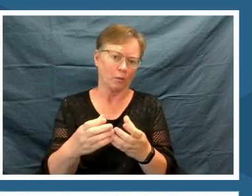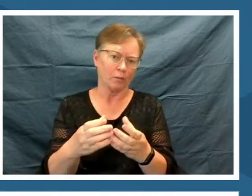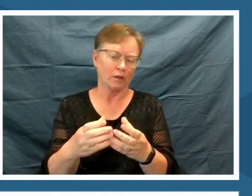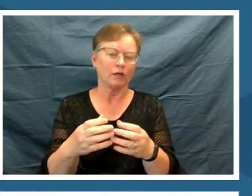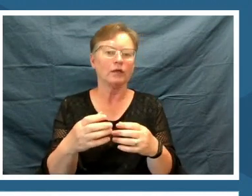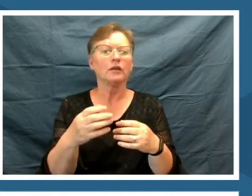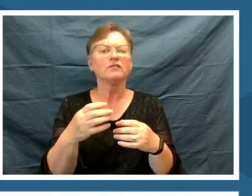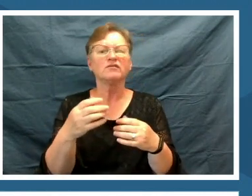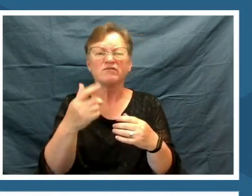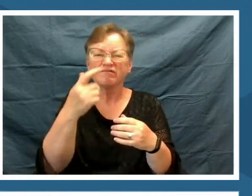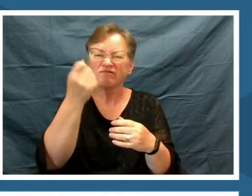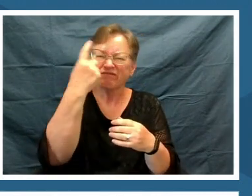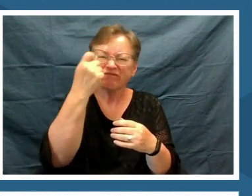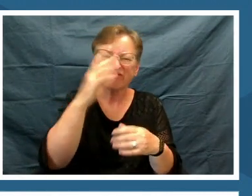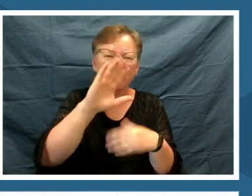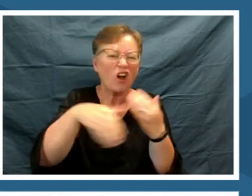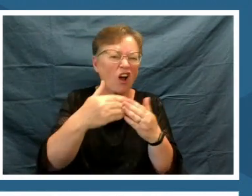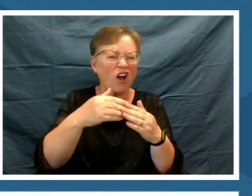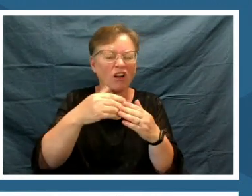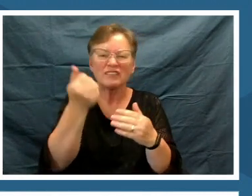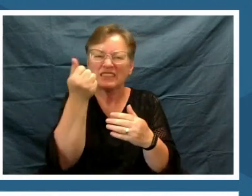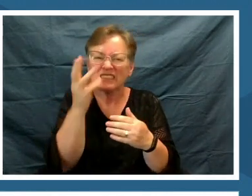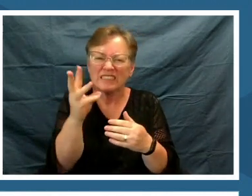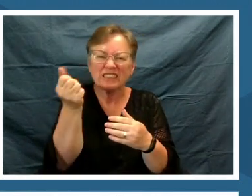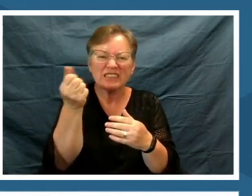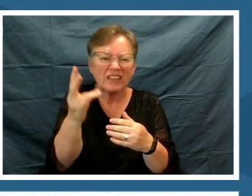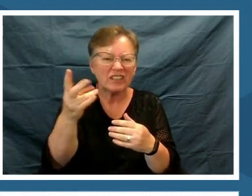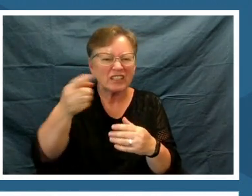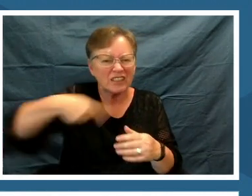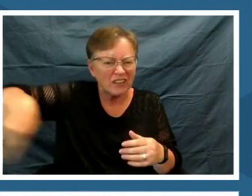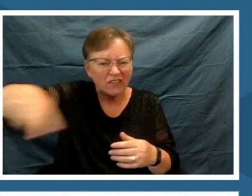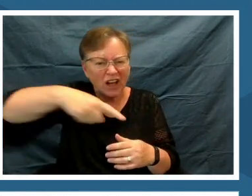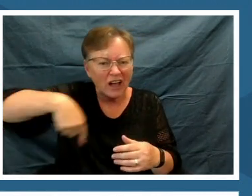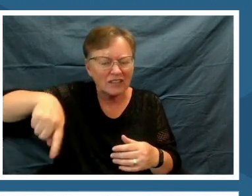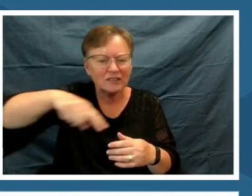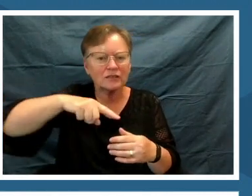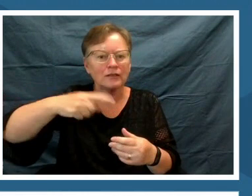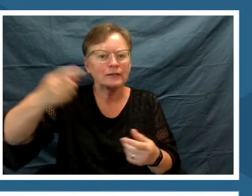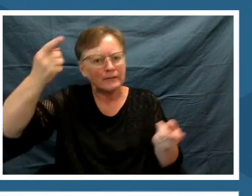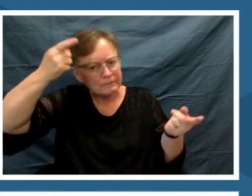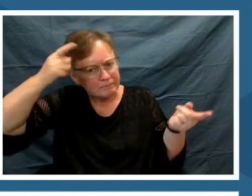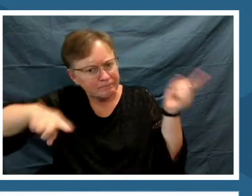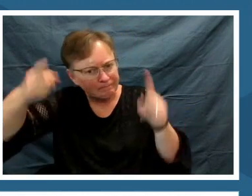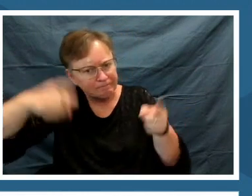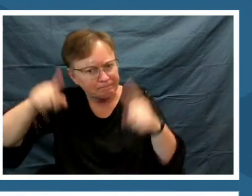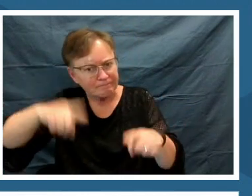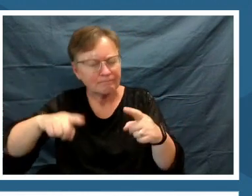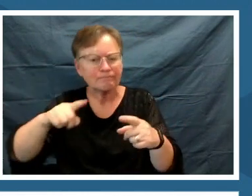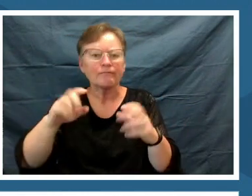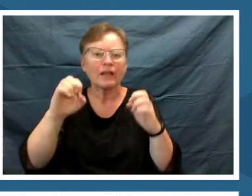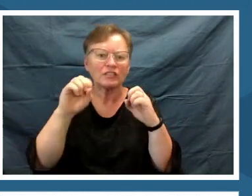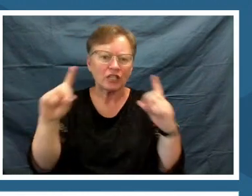are about 16 or 17 of us who are collaborating around stem